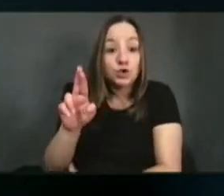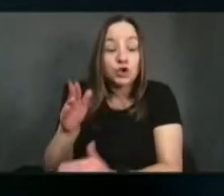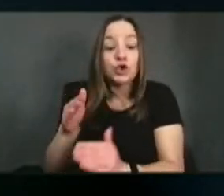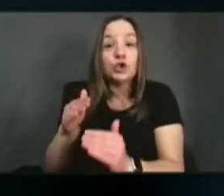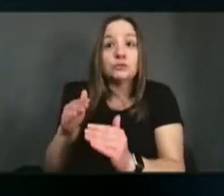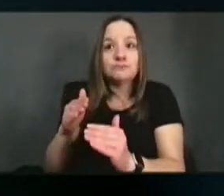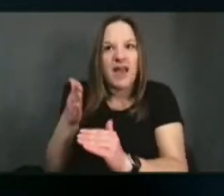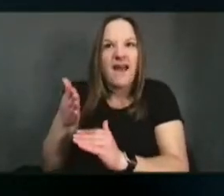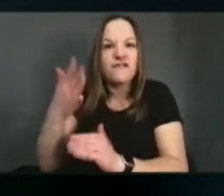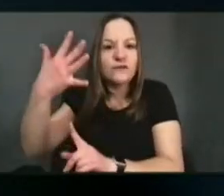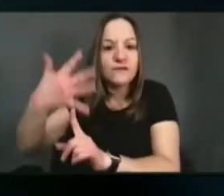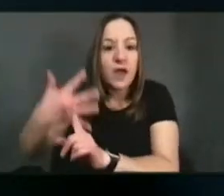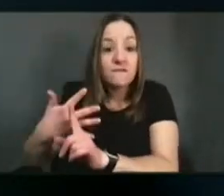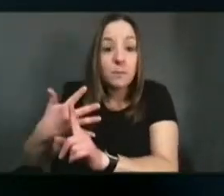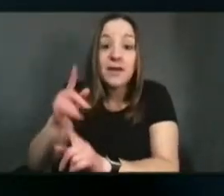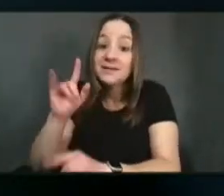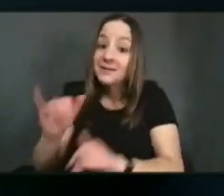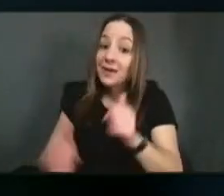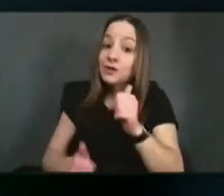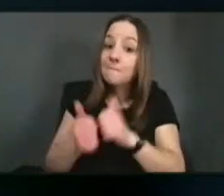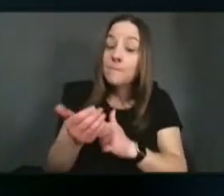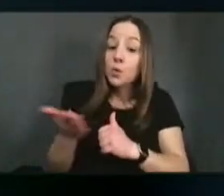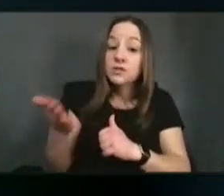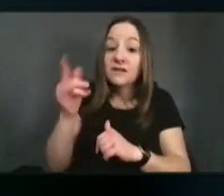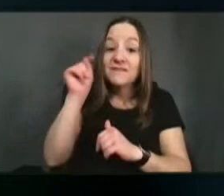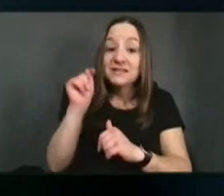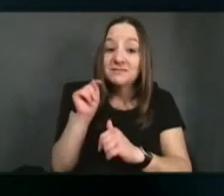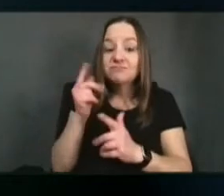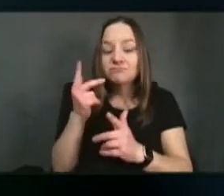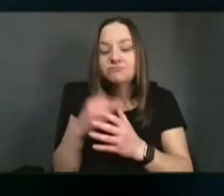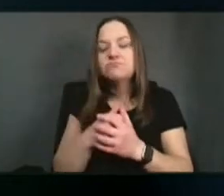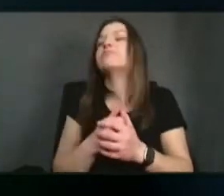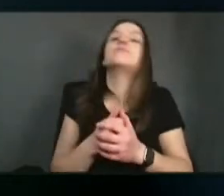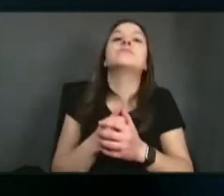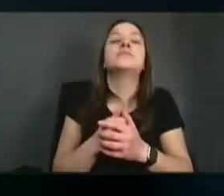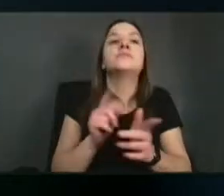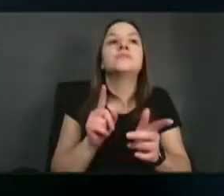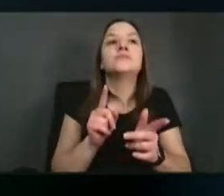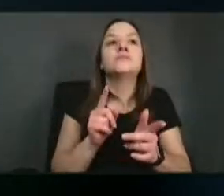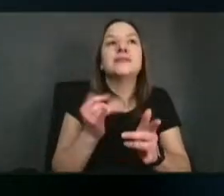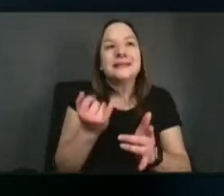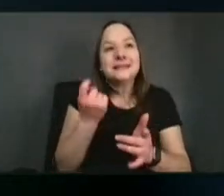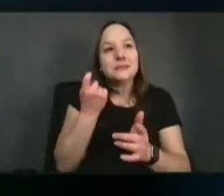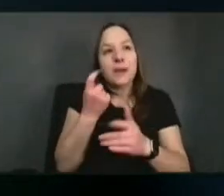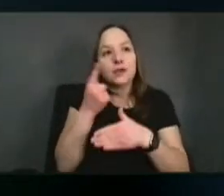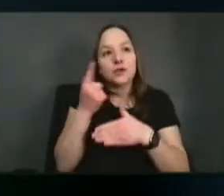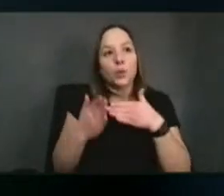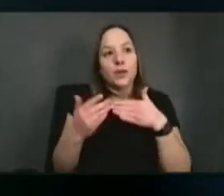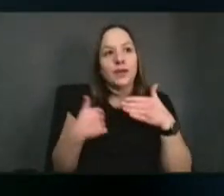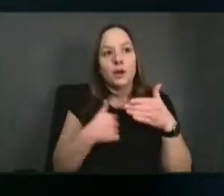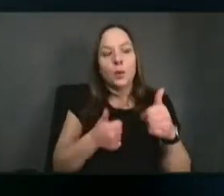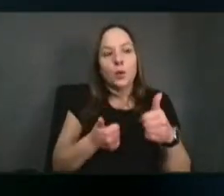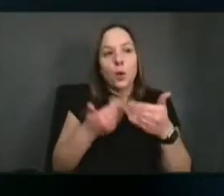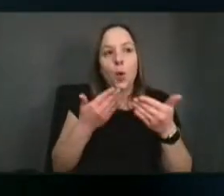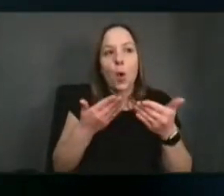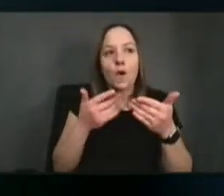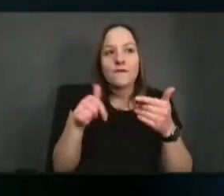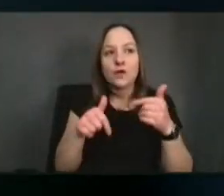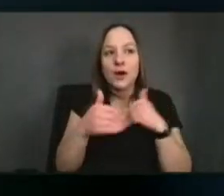five months, um, which is a majority of our 12 to 15 year olds? Ah Beginning this past